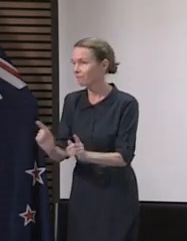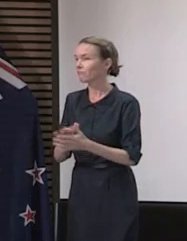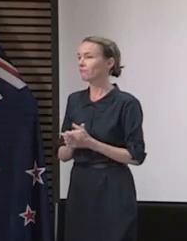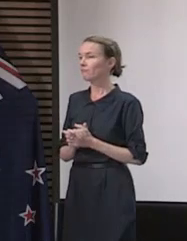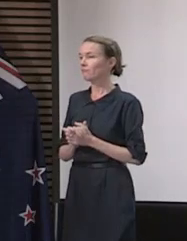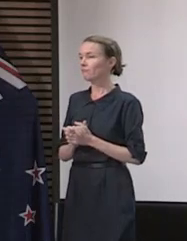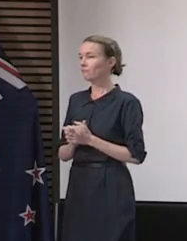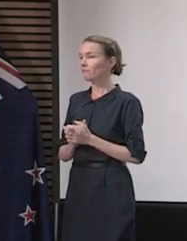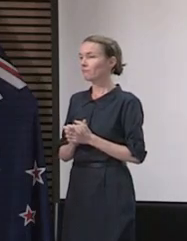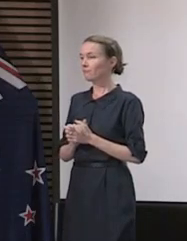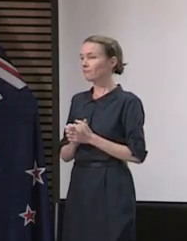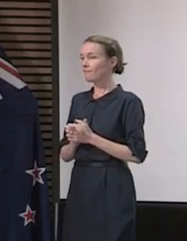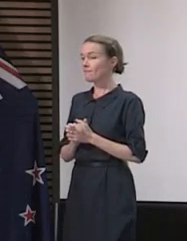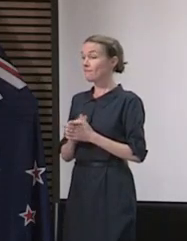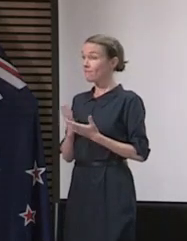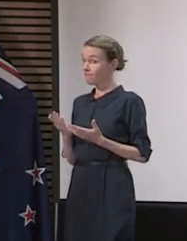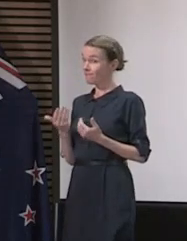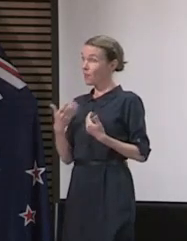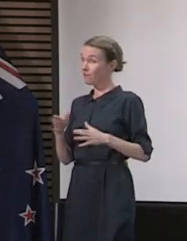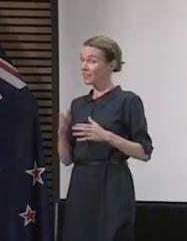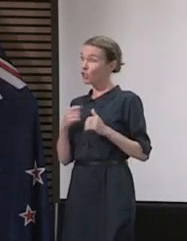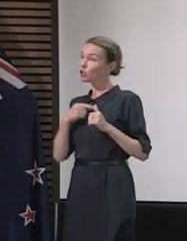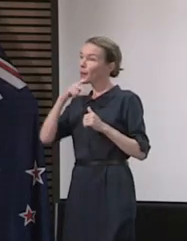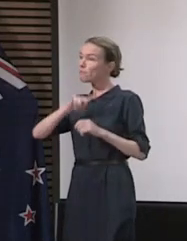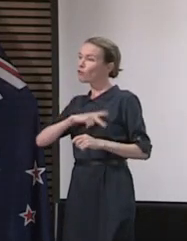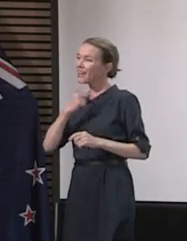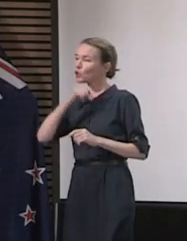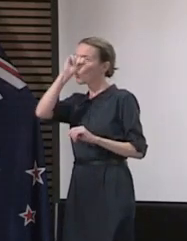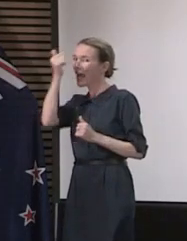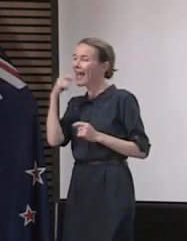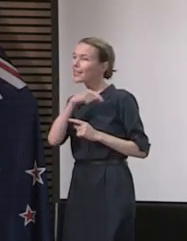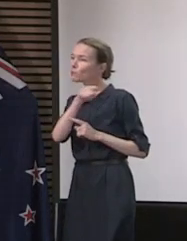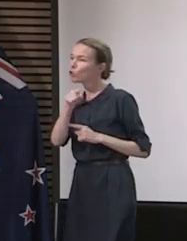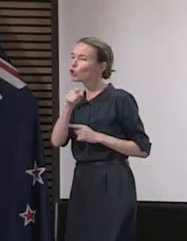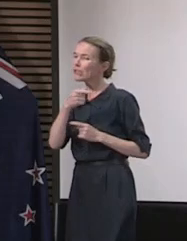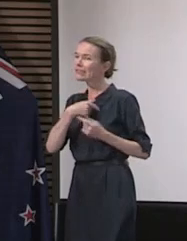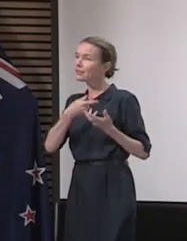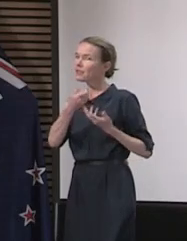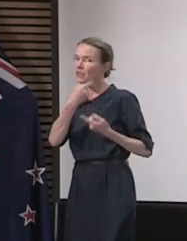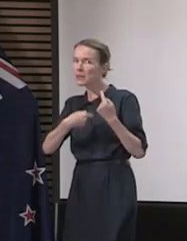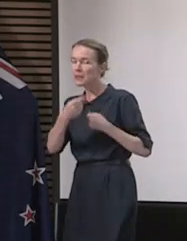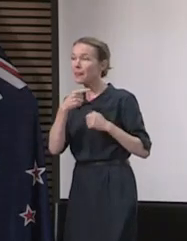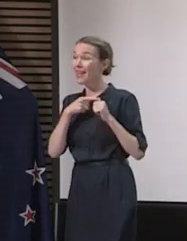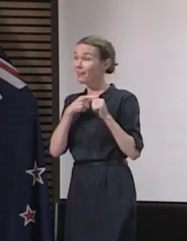exposure, they are also tested symptomatic or not. However, the advice of a range of